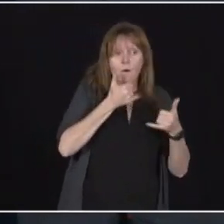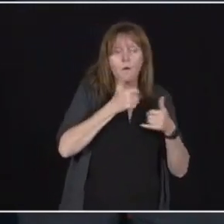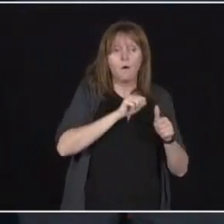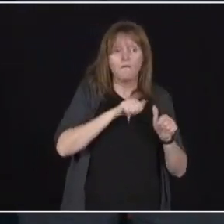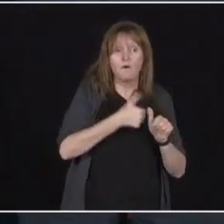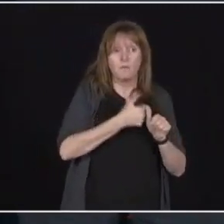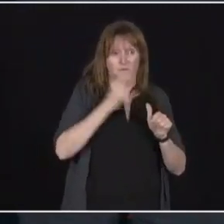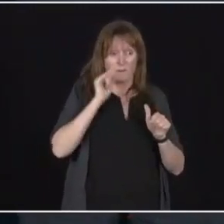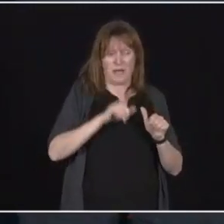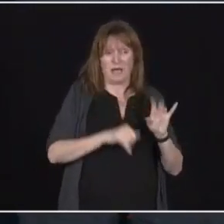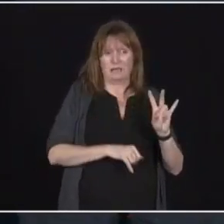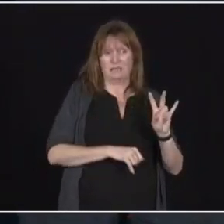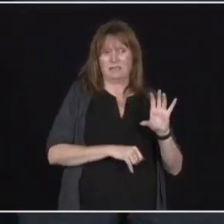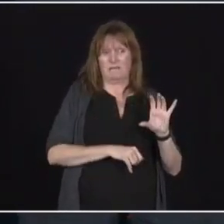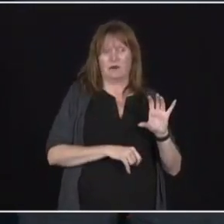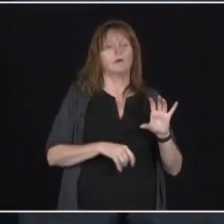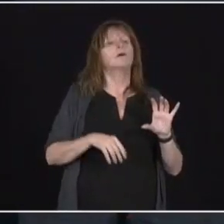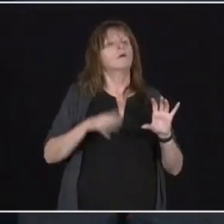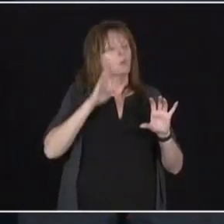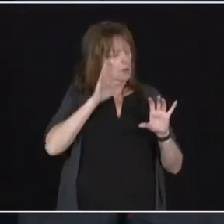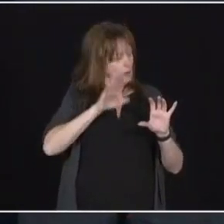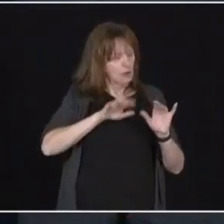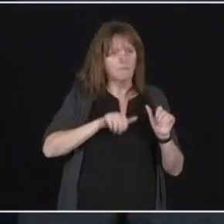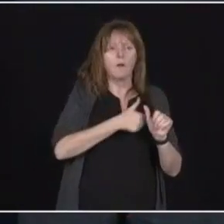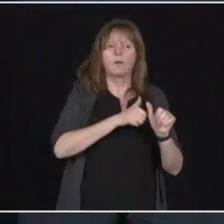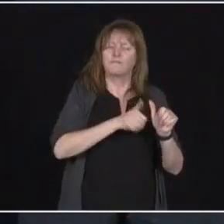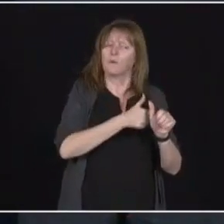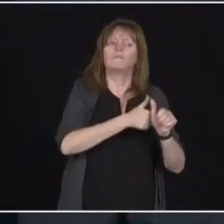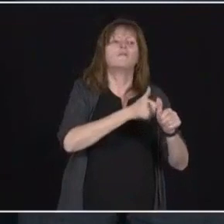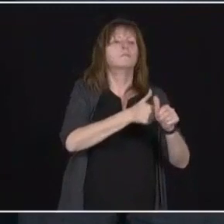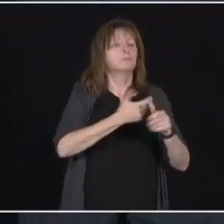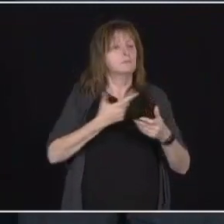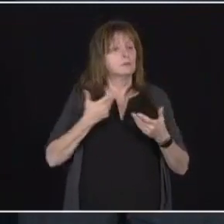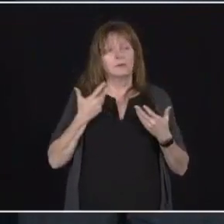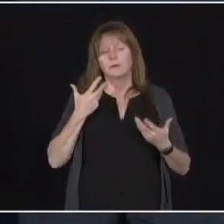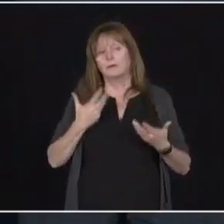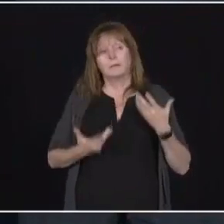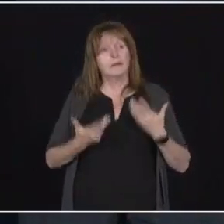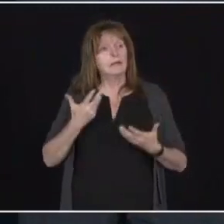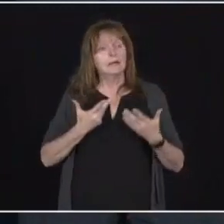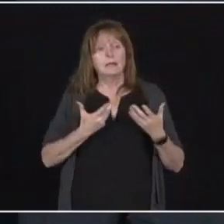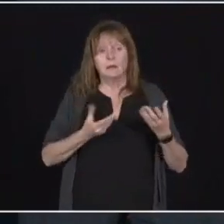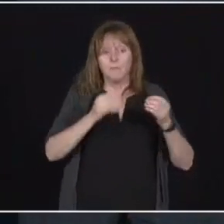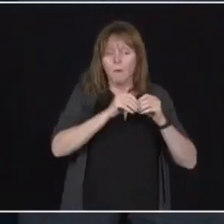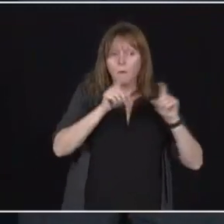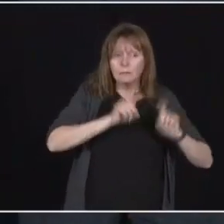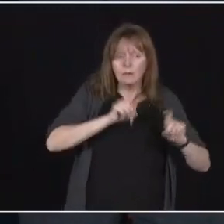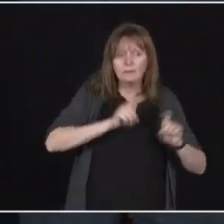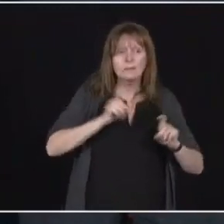particular case. And to do the follow-ups, necessary whether it is extra testing, whether it is